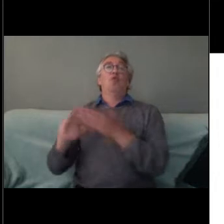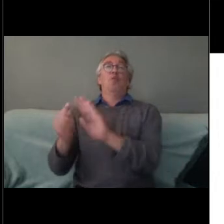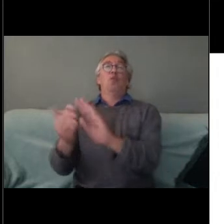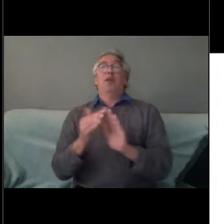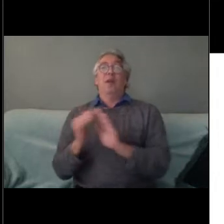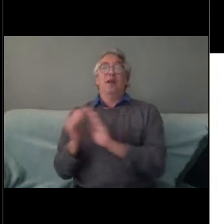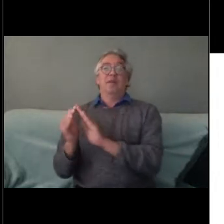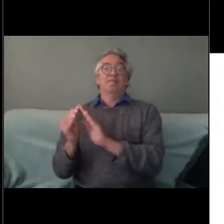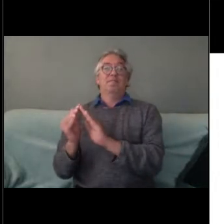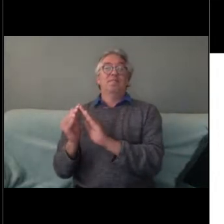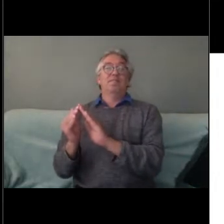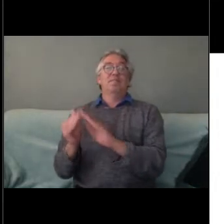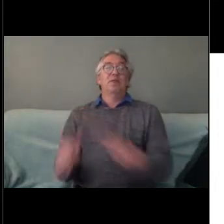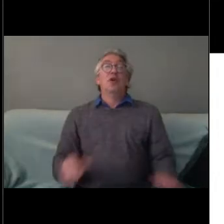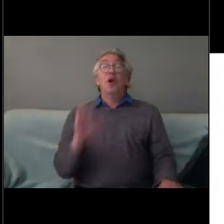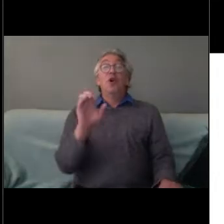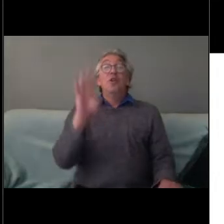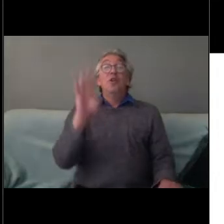and inclusive humanitarian action.